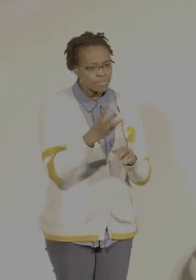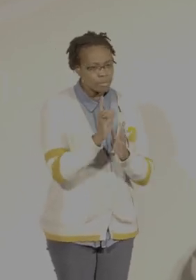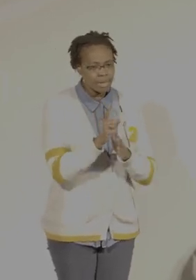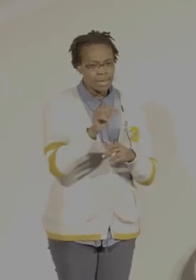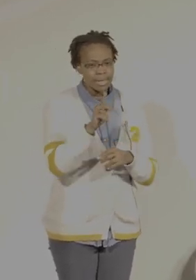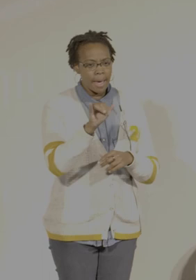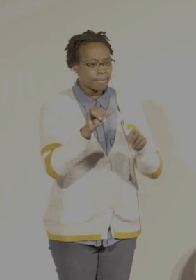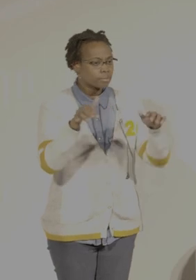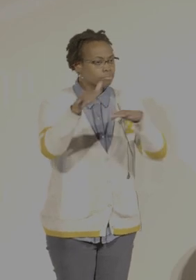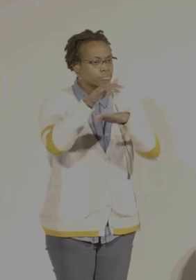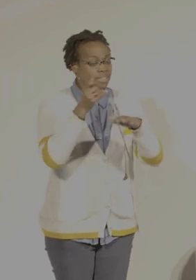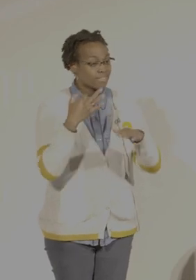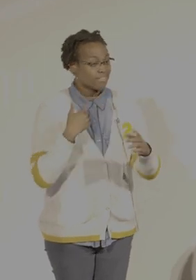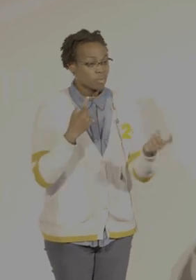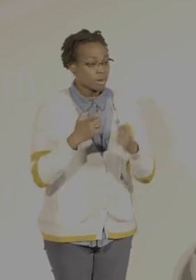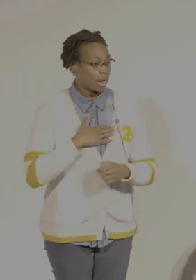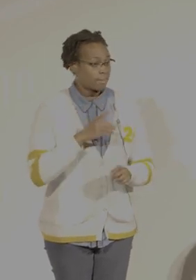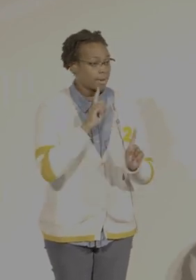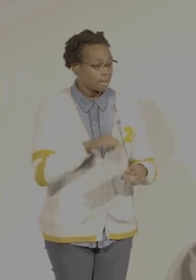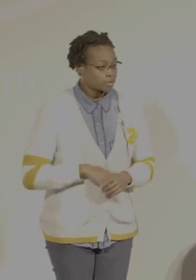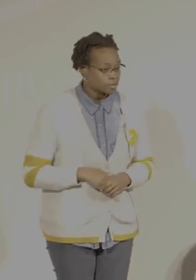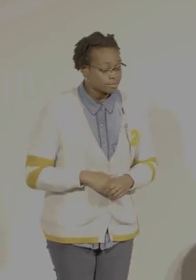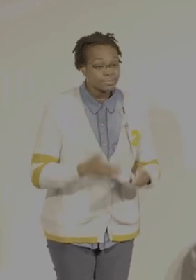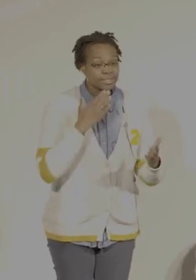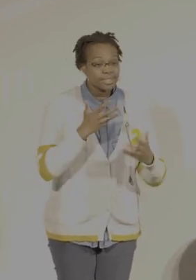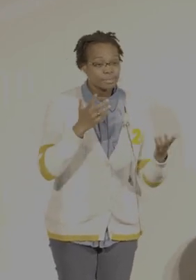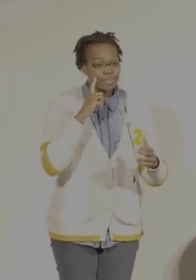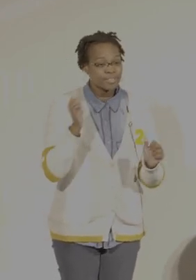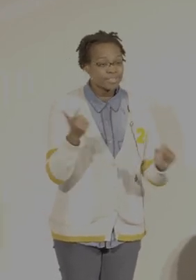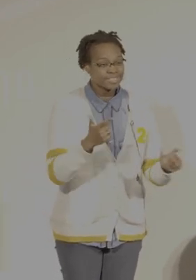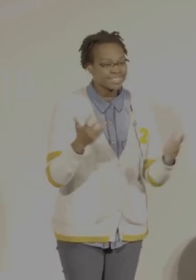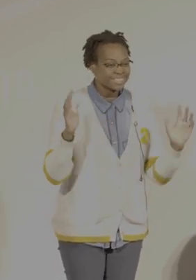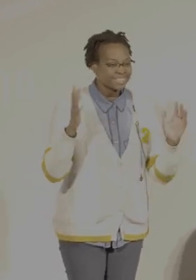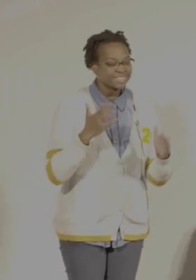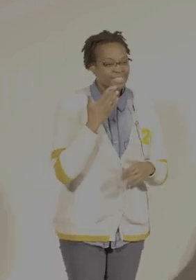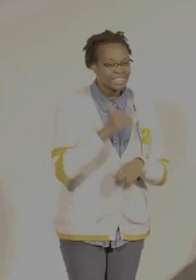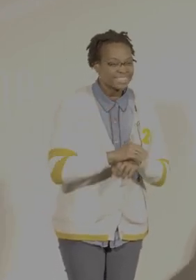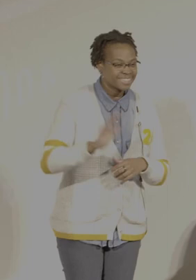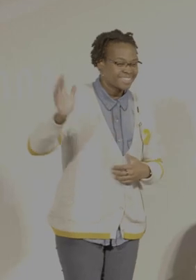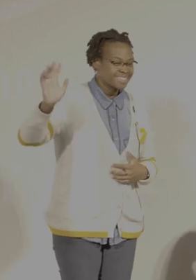If anyone has any questions, I'd be happy to answer them. Yeah. Thank you so much for everyone. (audience clapping) Have a goodnight.